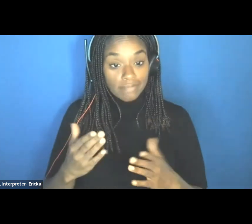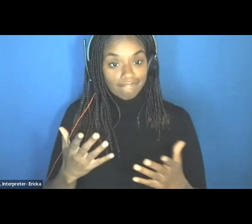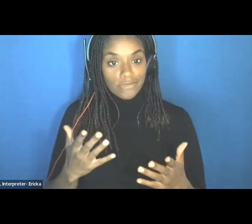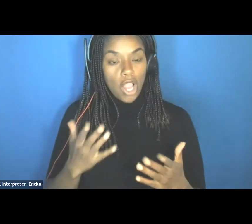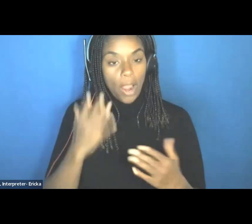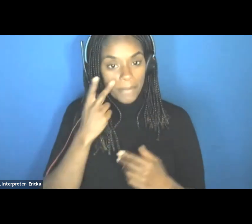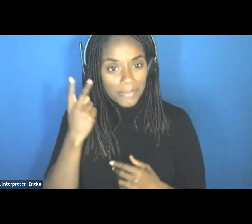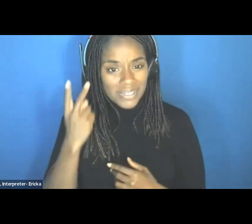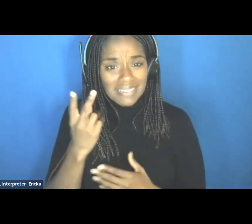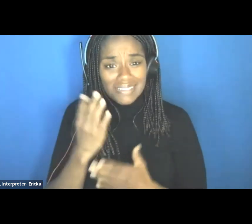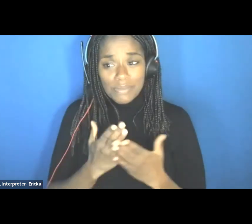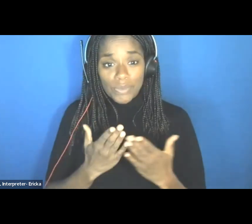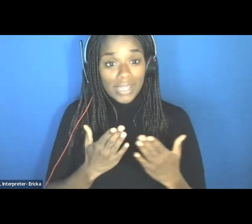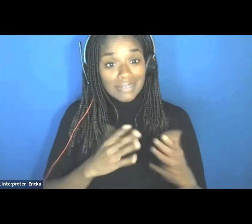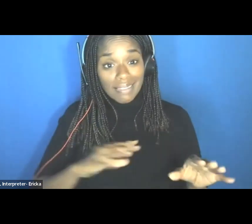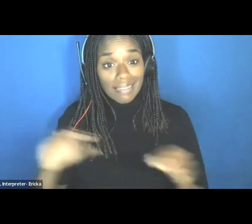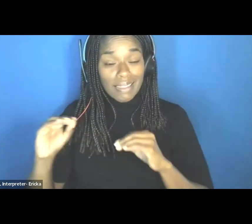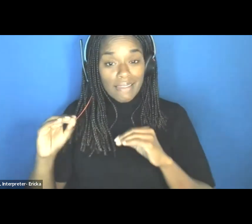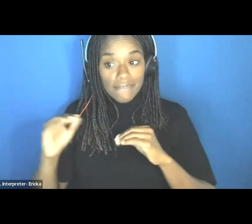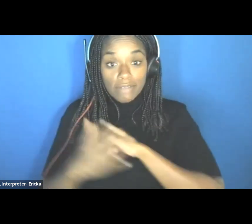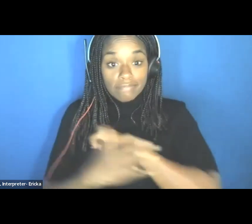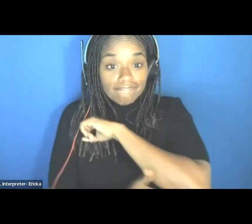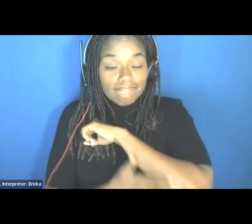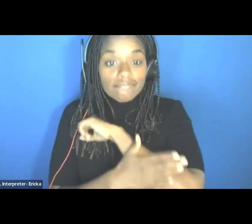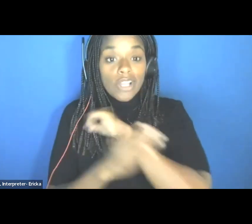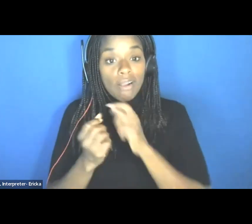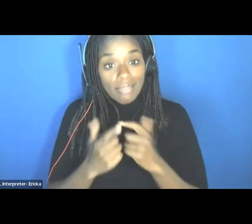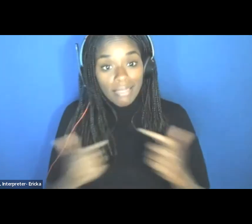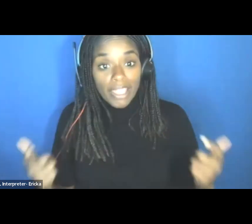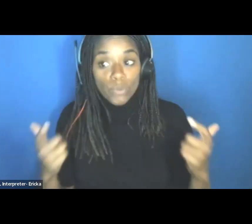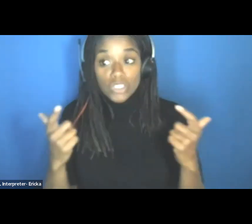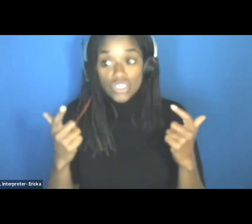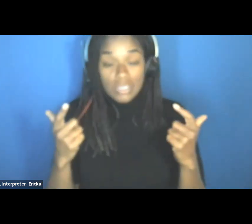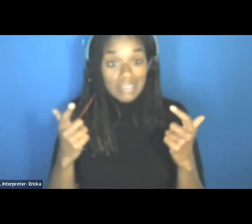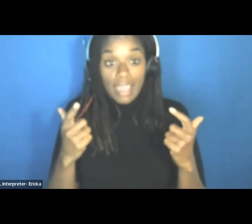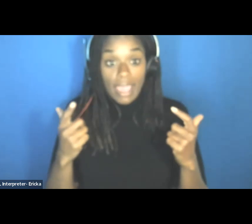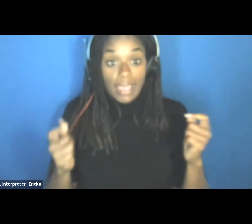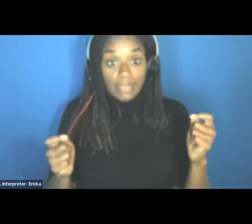We are still oppressed and still connected to our roots and to the love for things that sometimes only exist in the heartbeat of our memories.